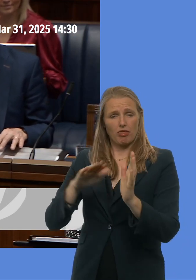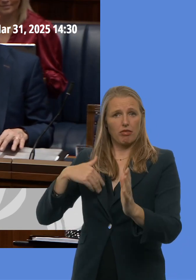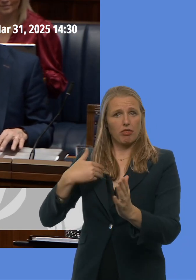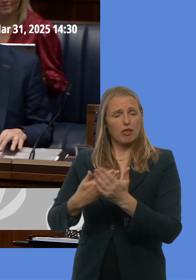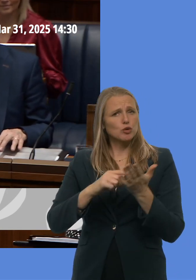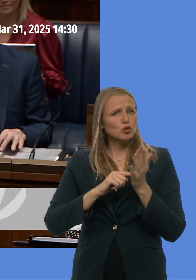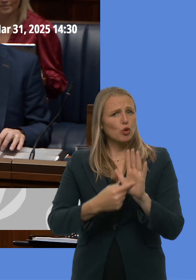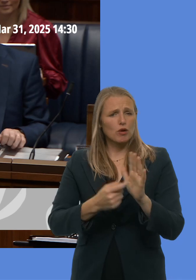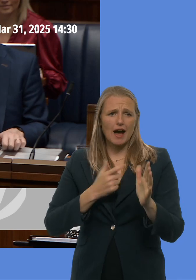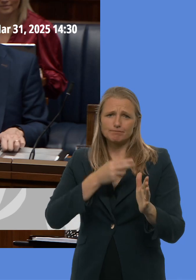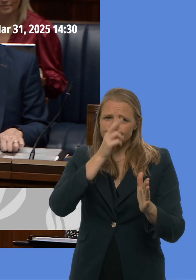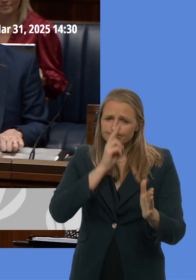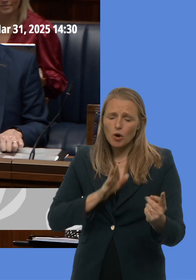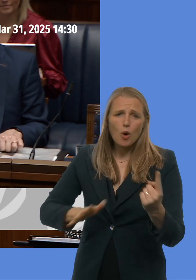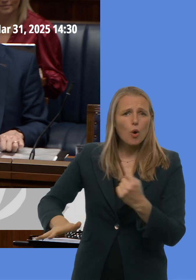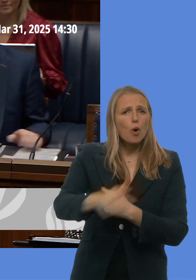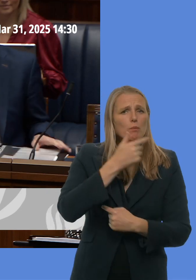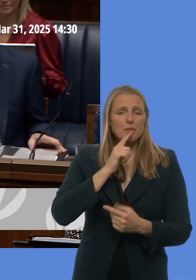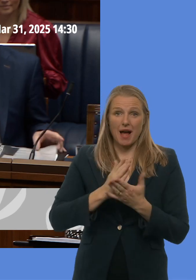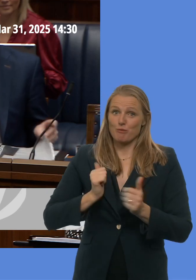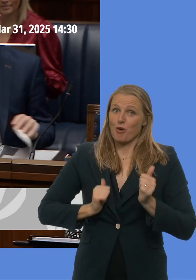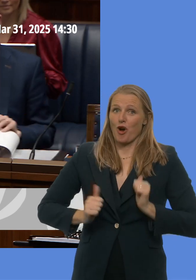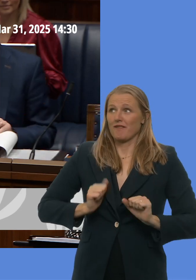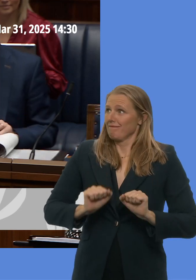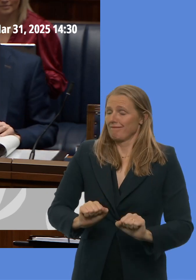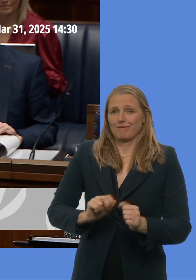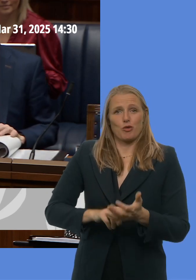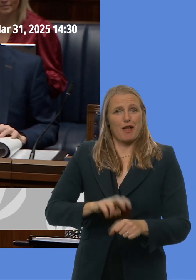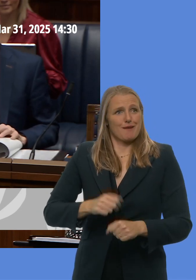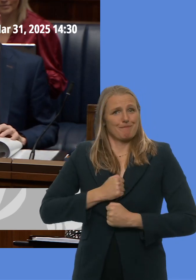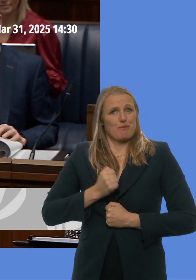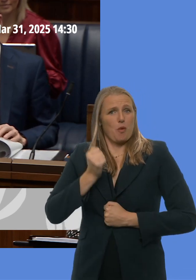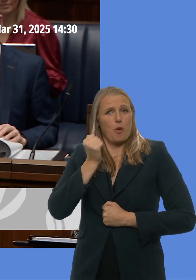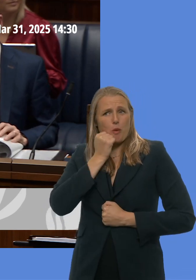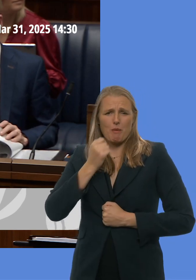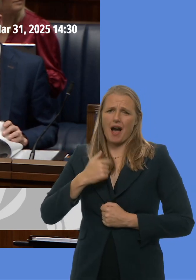I am deeply proud of this place we call home. I am deeply proud of Northern Ireland. I will champion Northern Ireland at every opportunity.